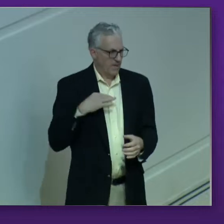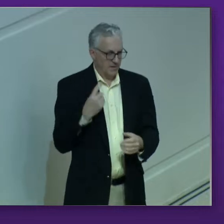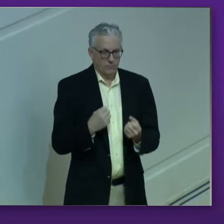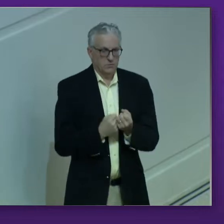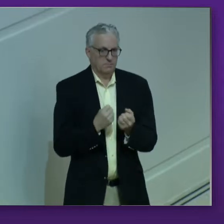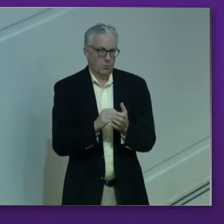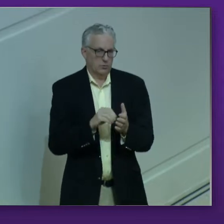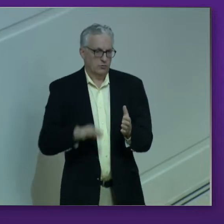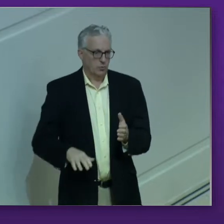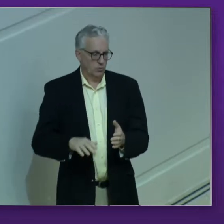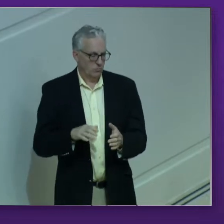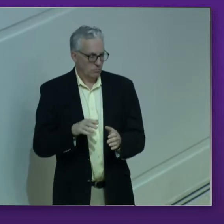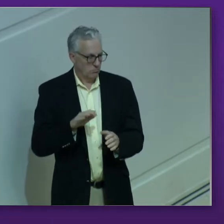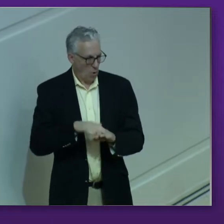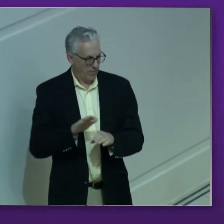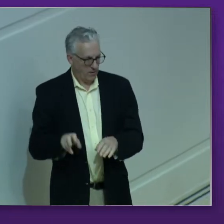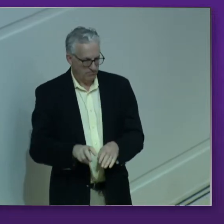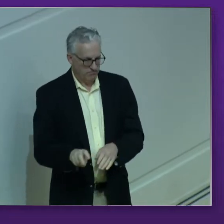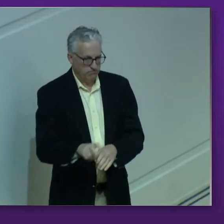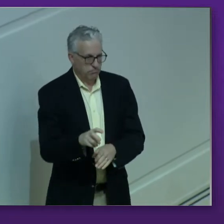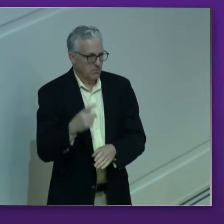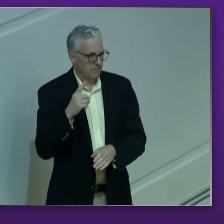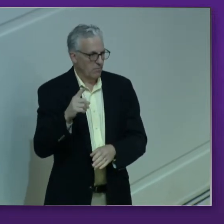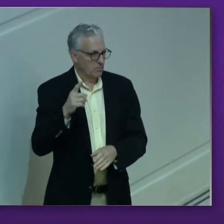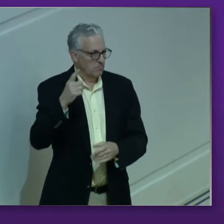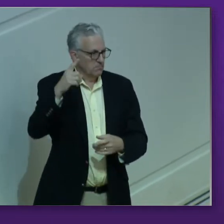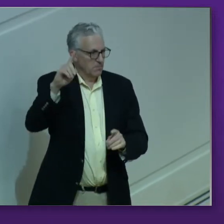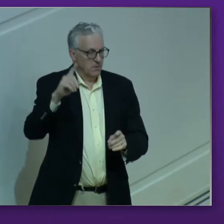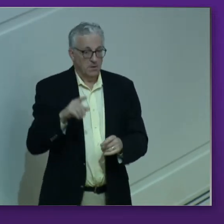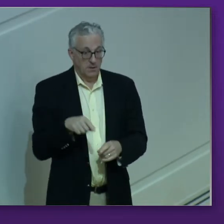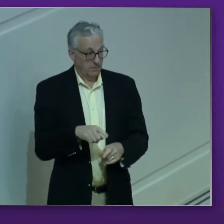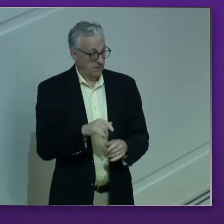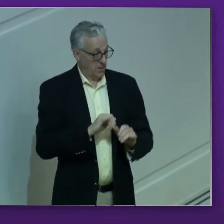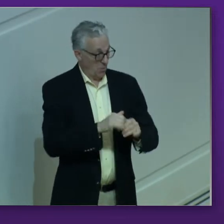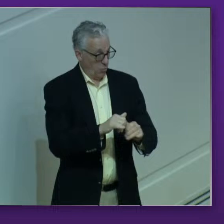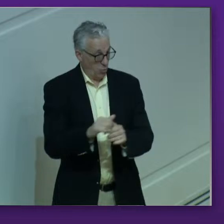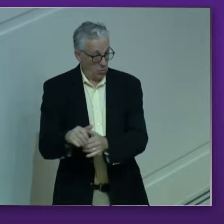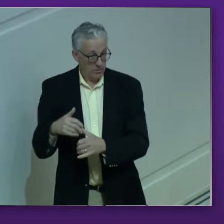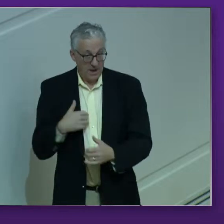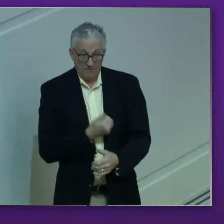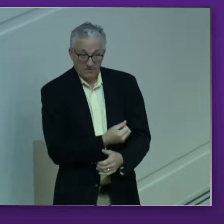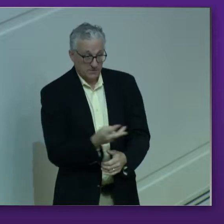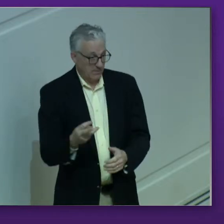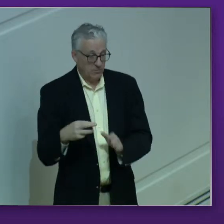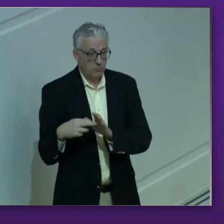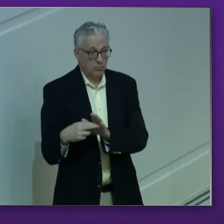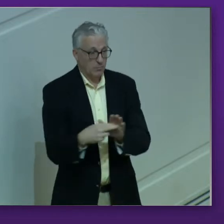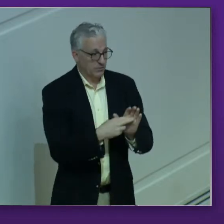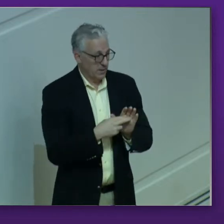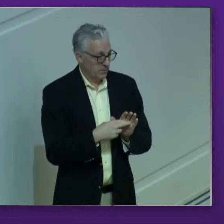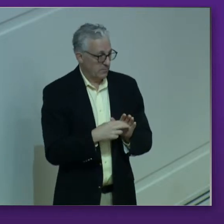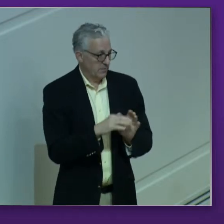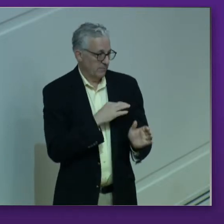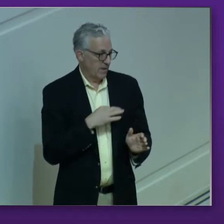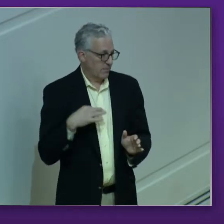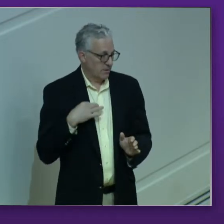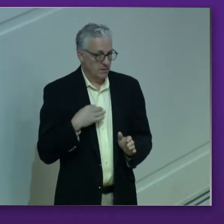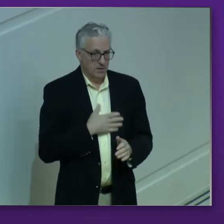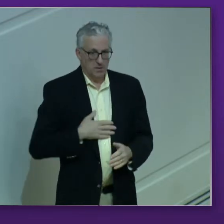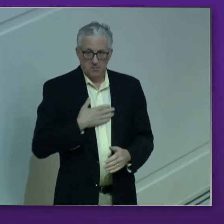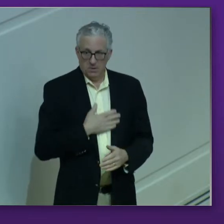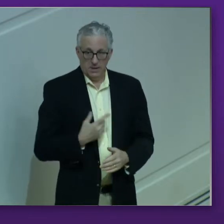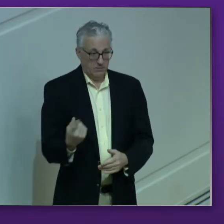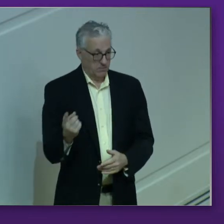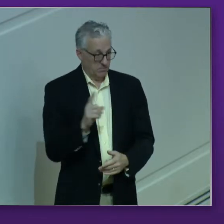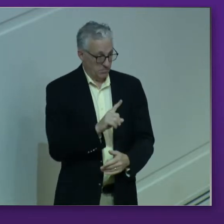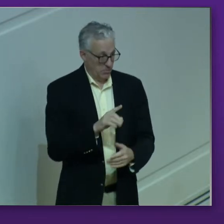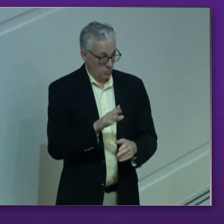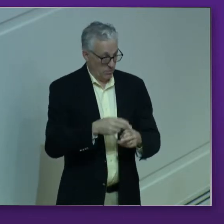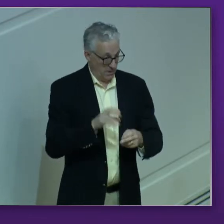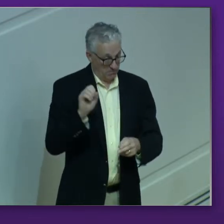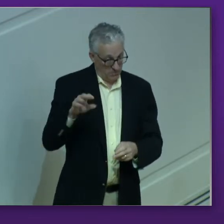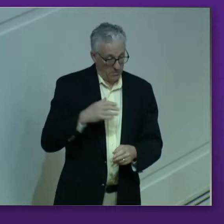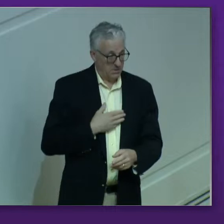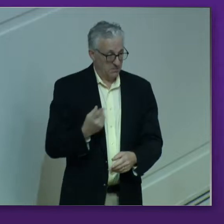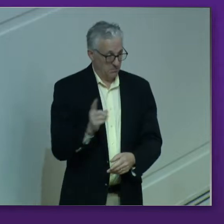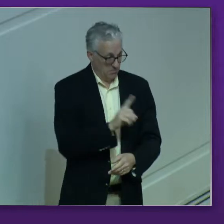DEDICATED AND ENGAGED AND